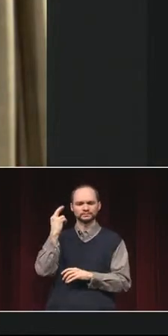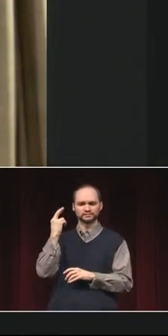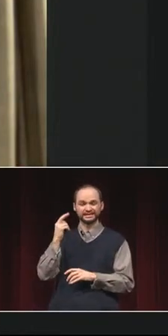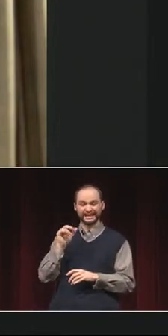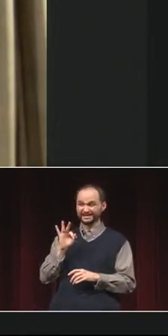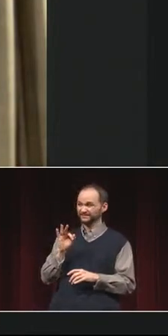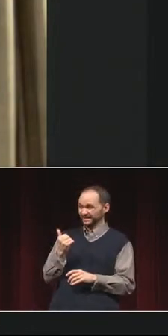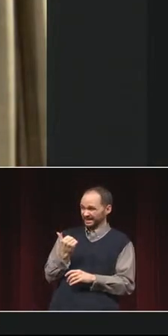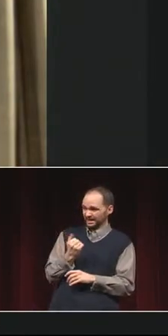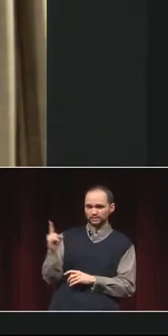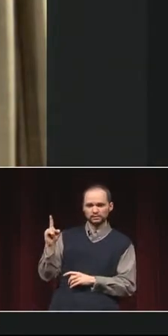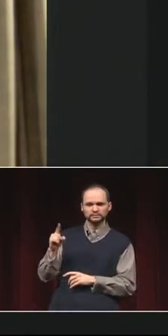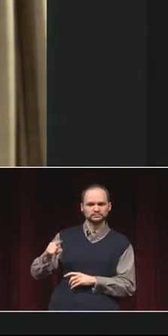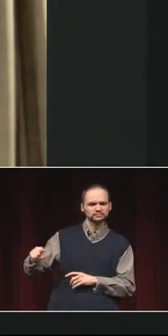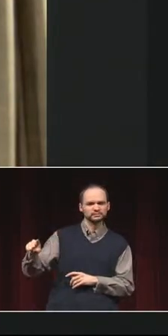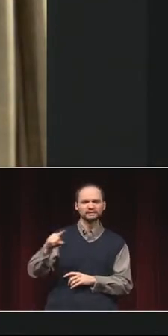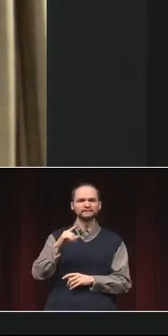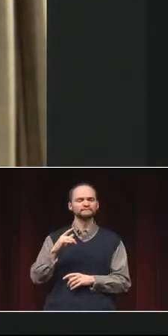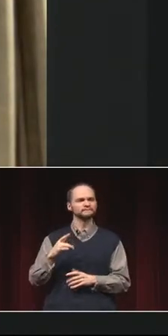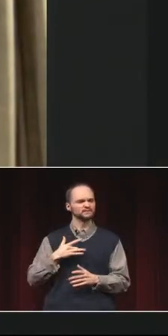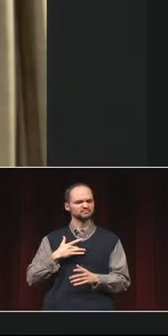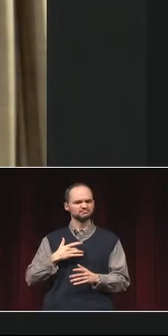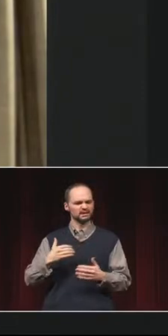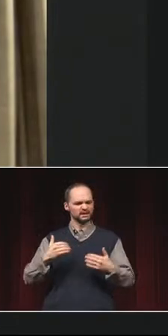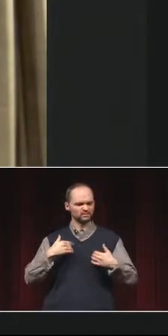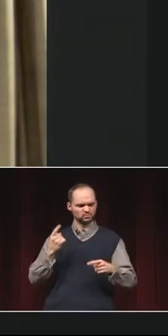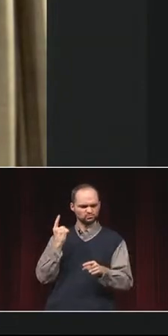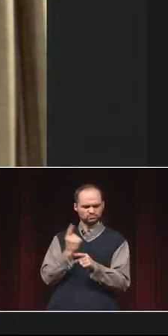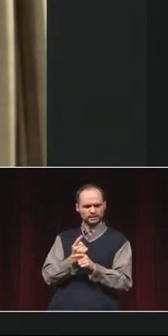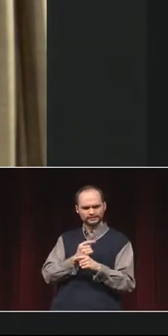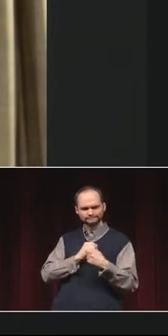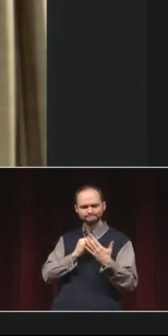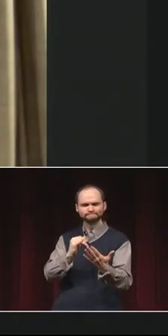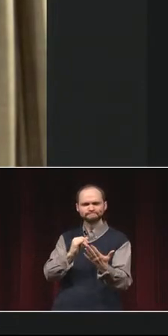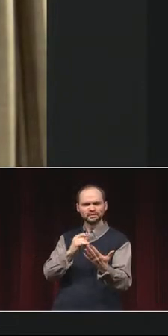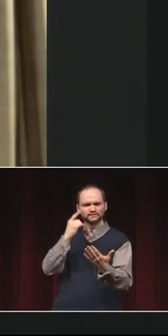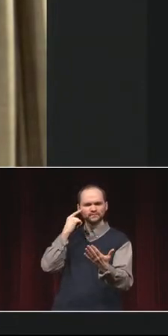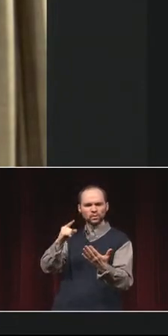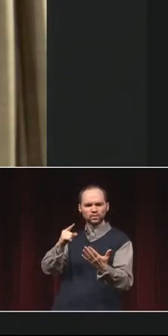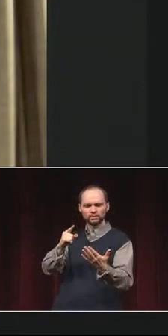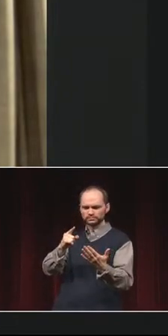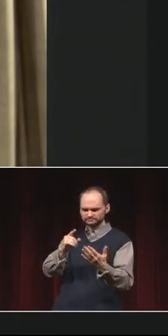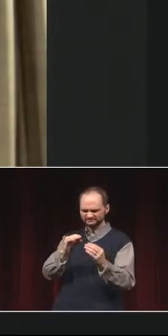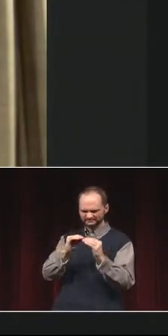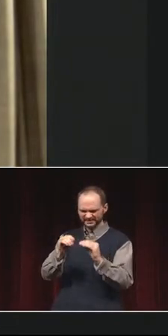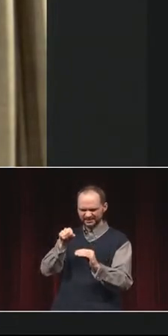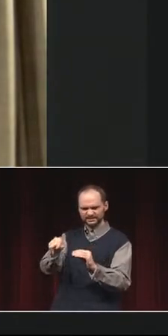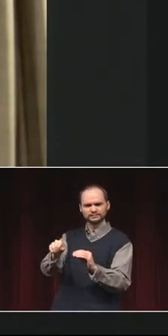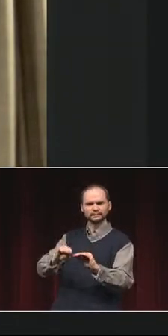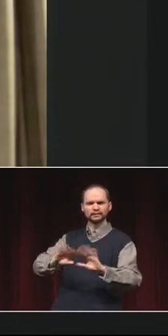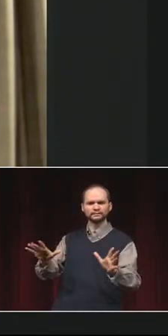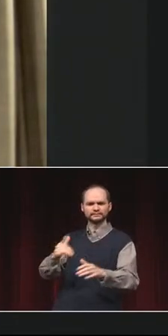about how to correct a wrong, they should stay with it. And remember